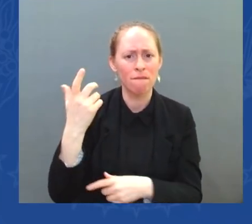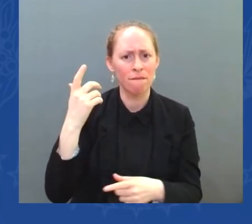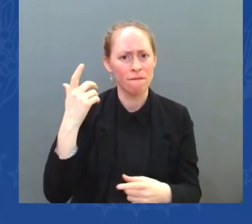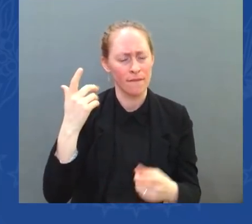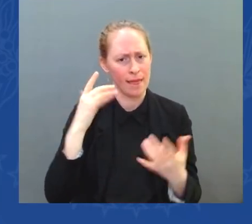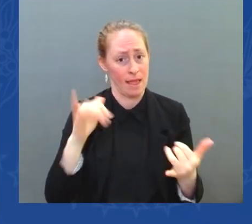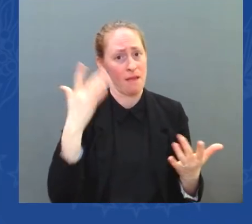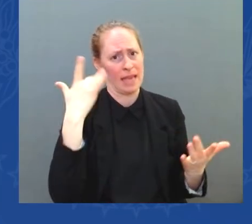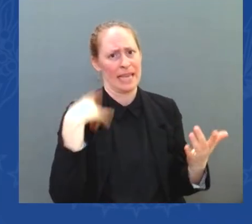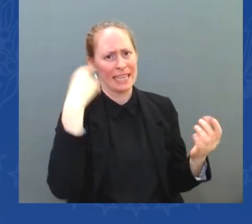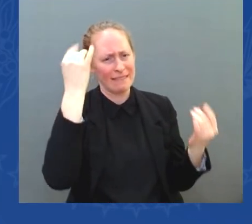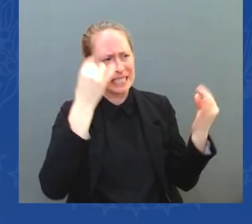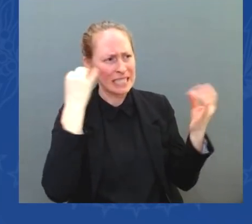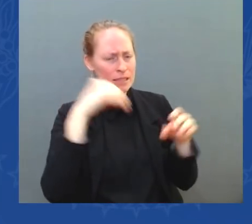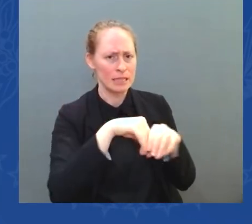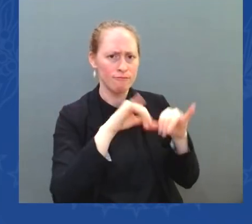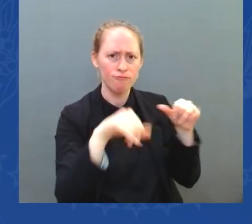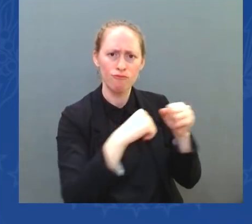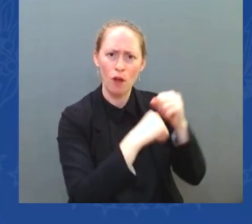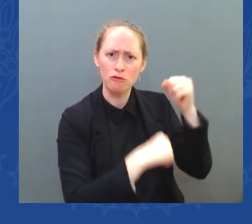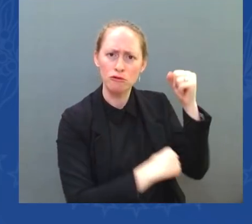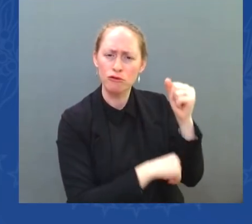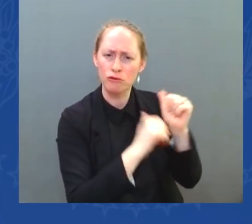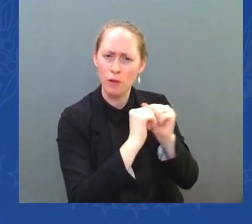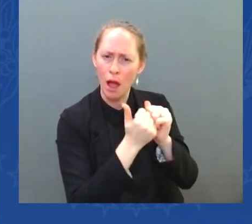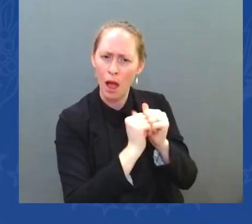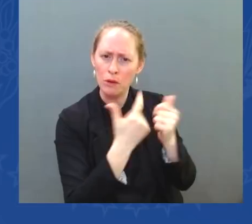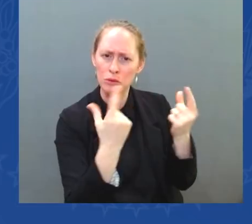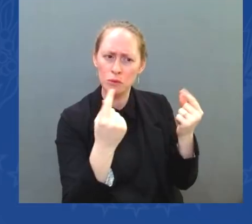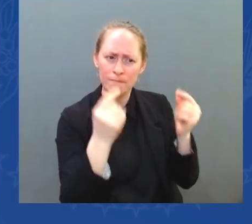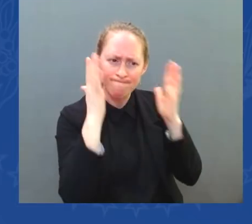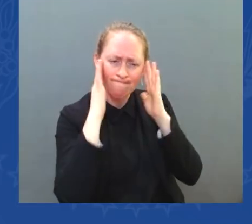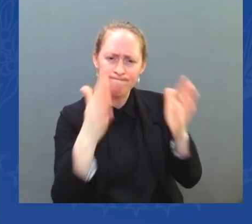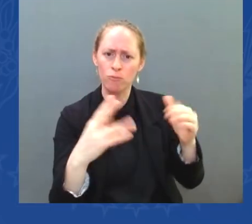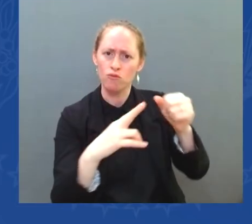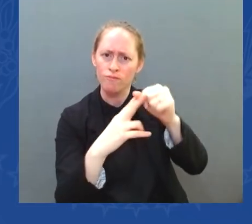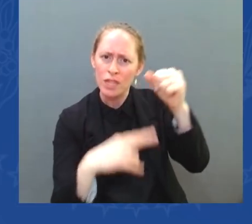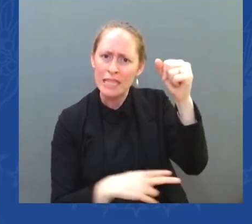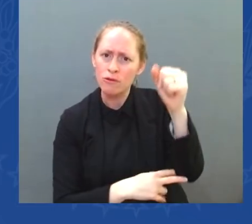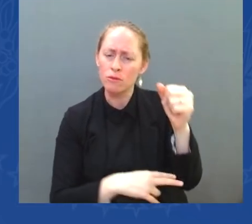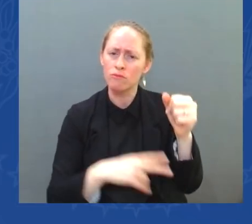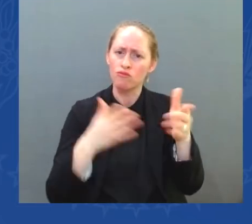Iowa has more bridges than any other state in the nation that are classified as "structurally deficient."